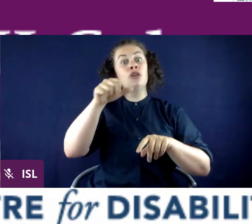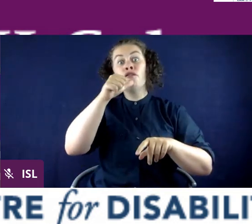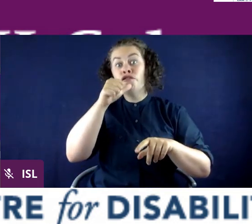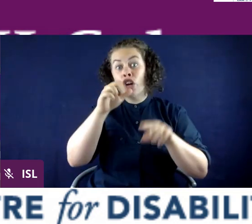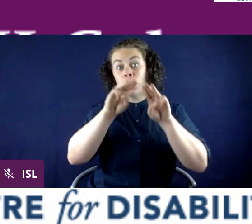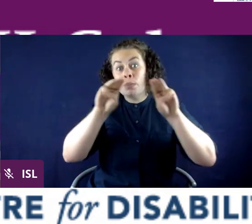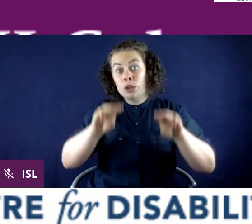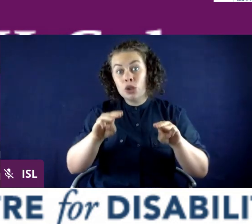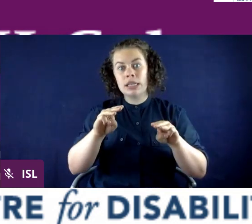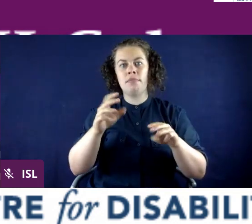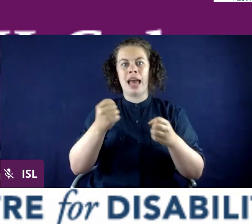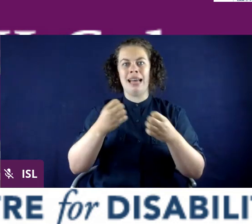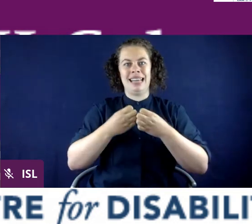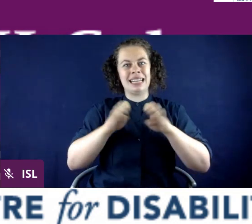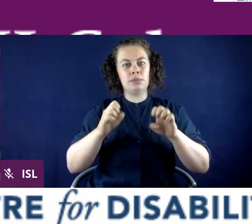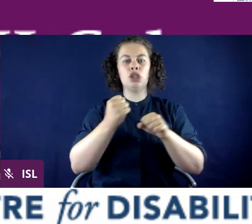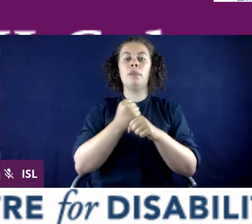It held next edition on diversity in fashion,